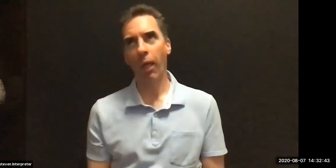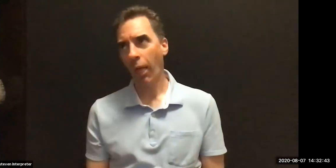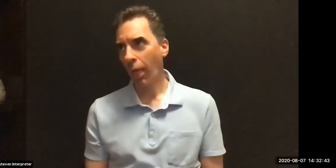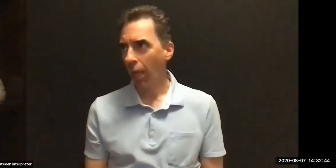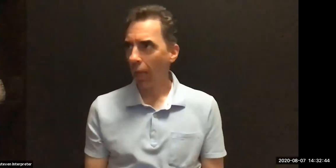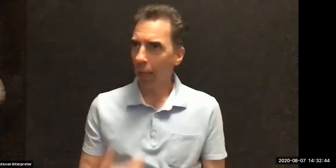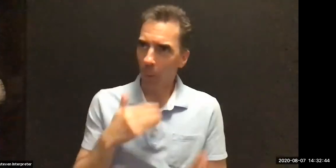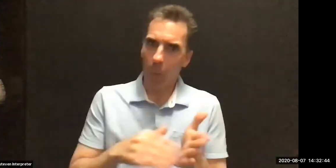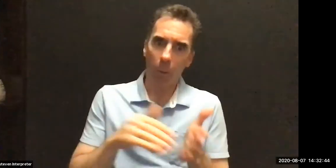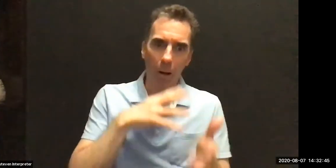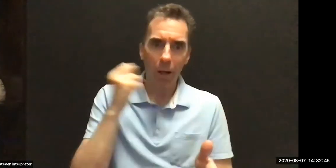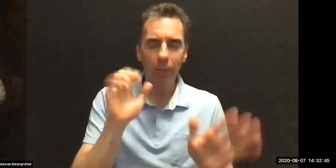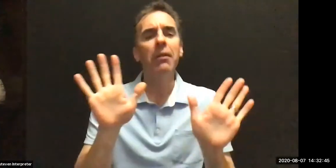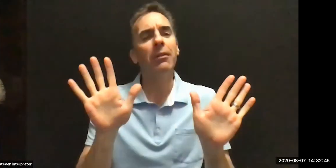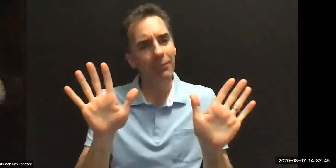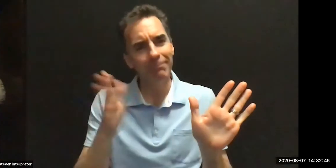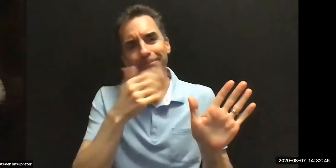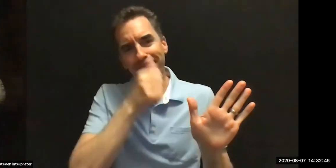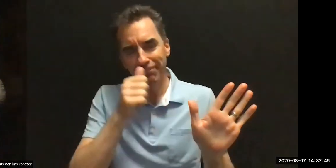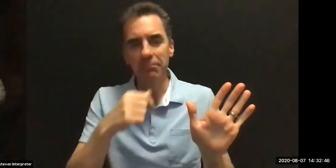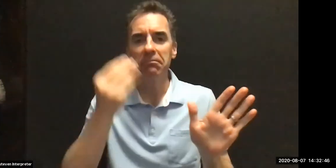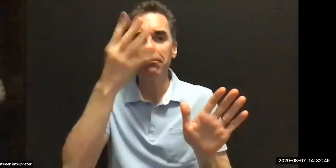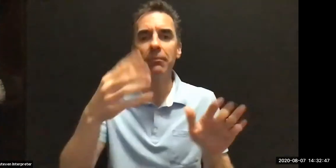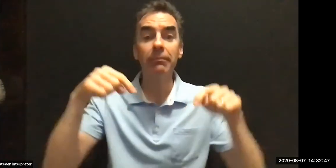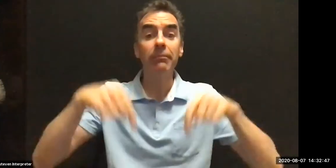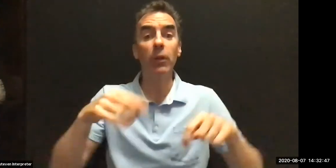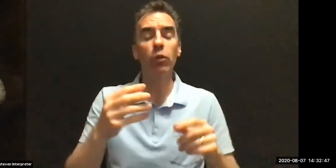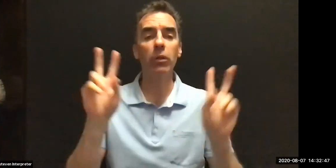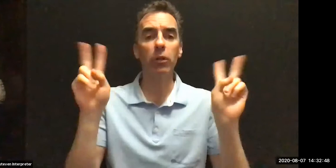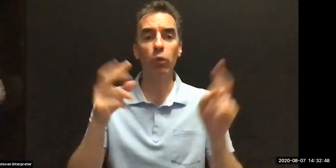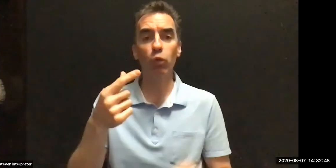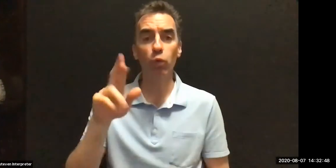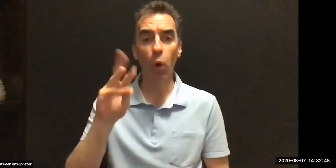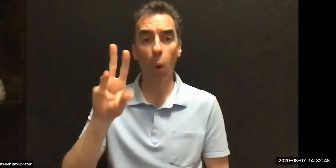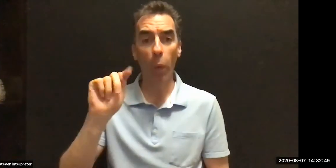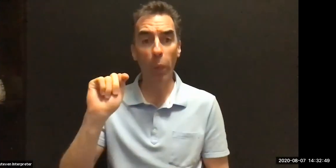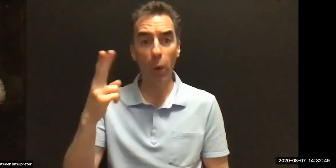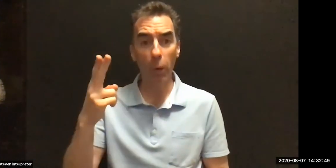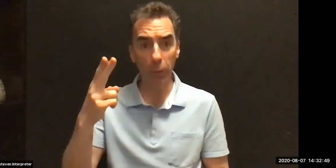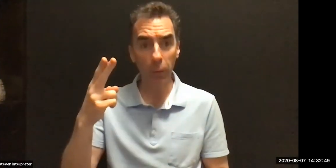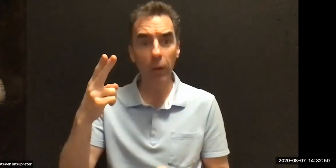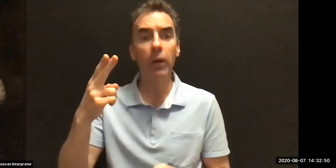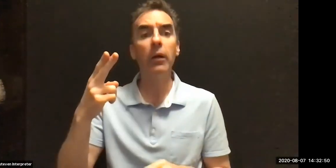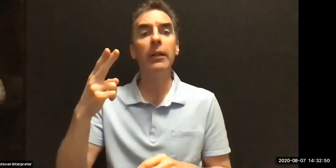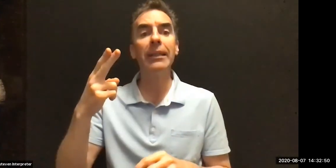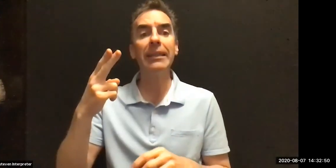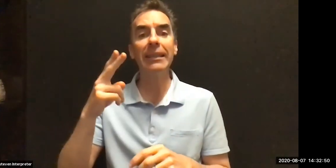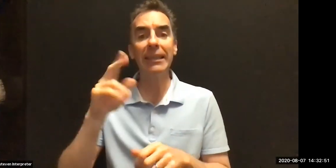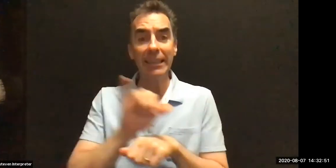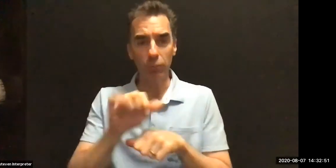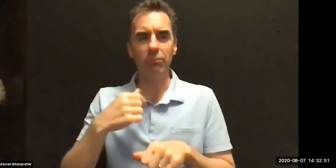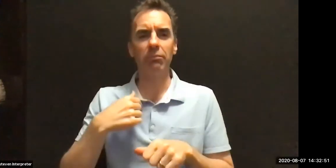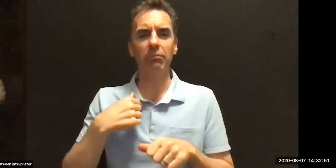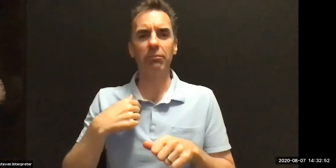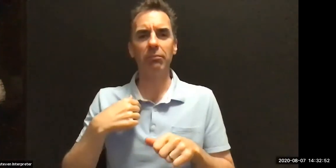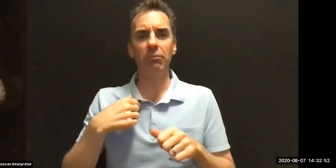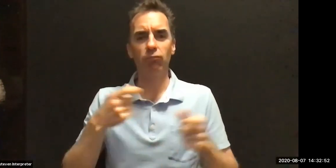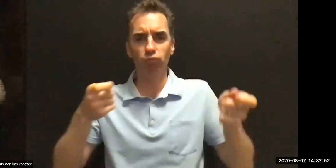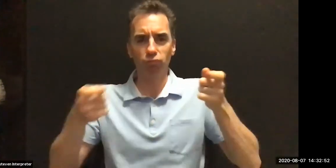Channelle Charest: I am the executive director of growth for bitwise industries. So that means, basically I manage all of our expansion city projects.